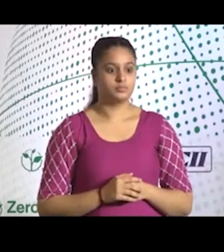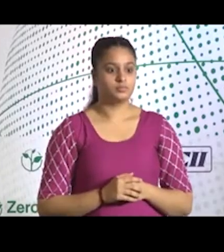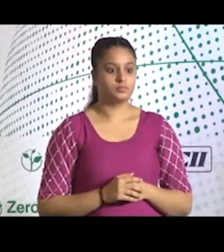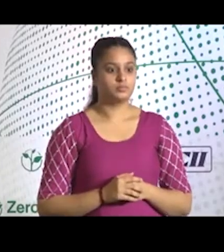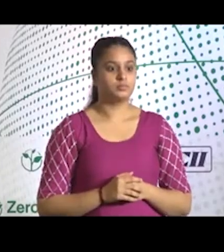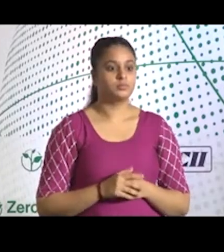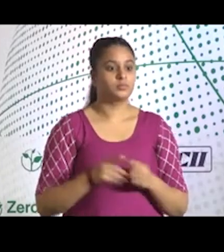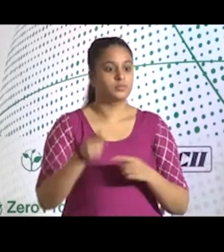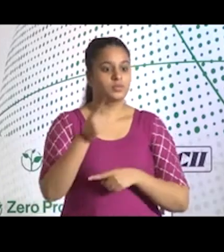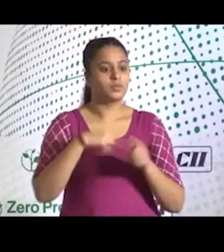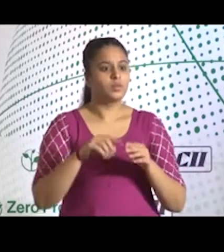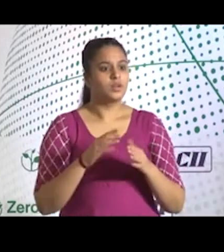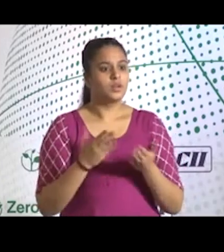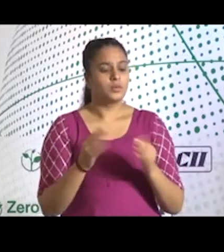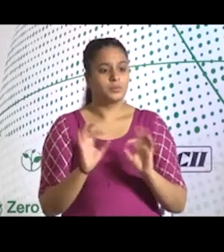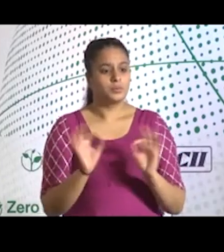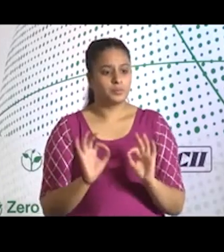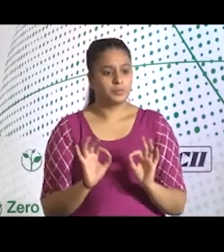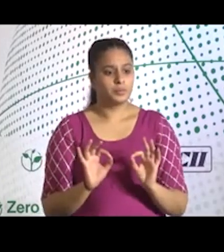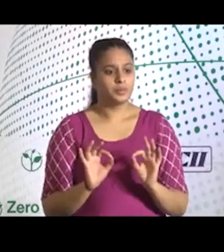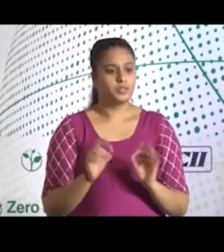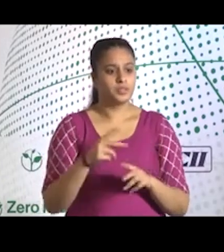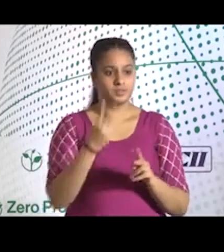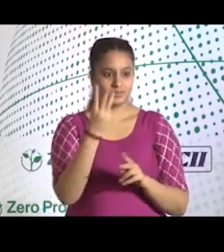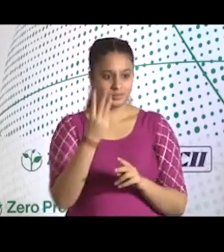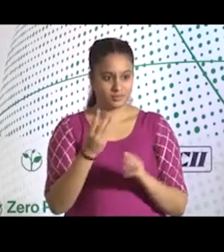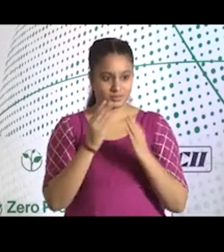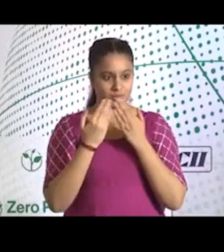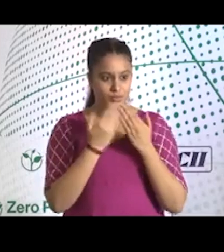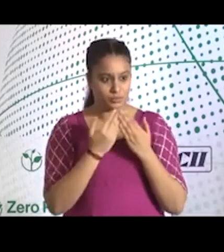not have to be like a cream up the schools because they get absorbed anyhow.